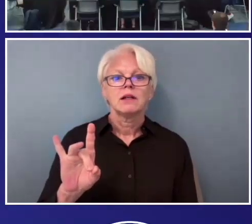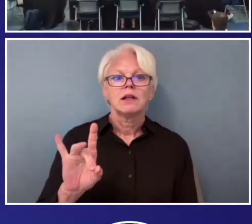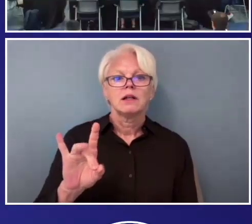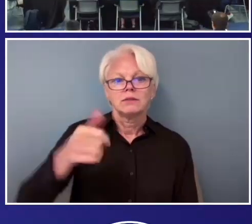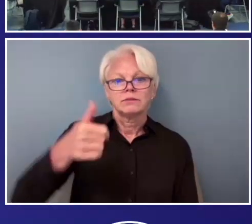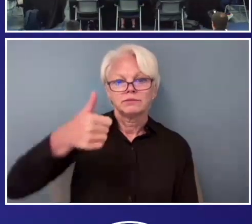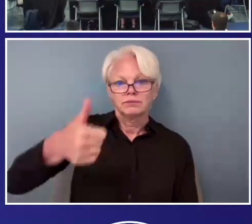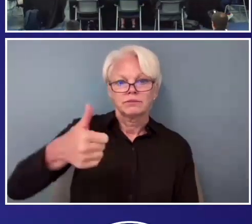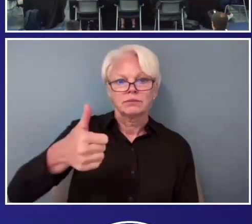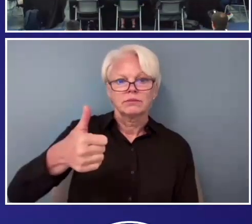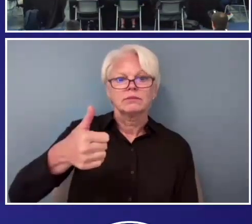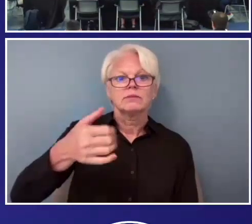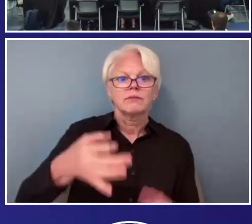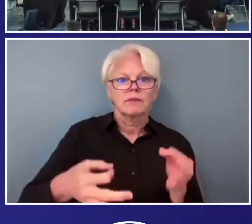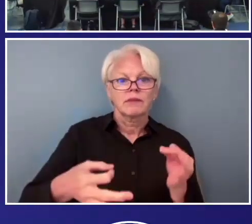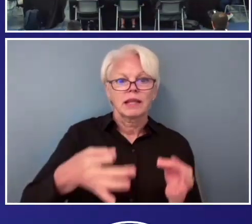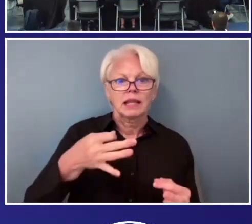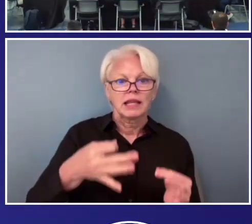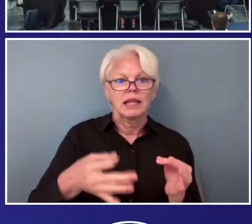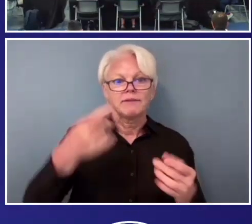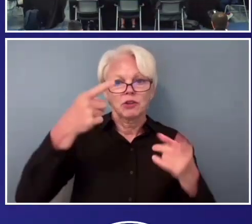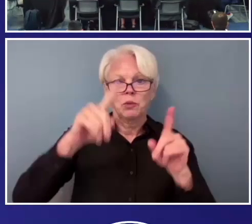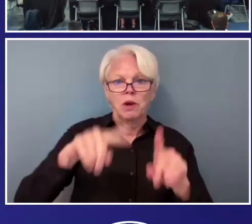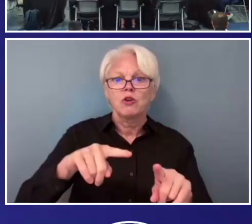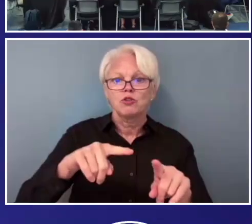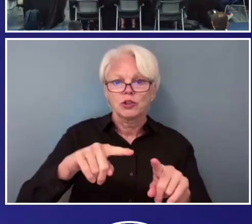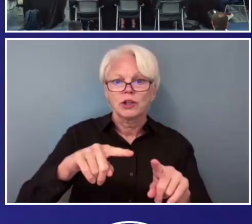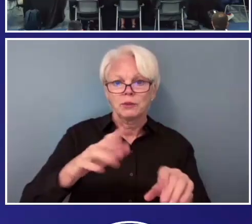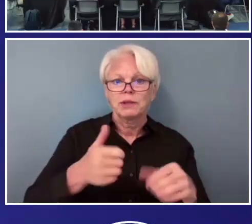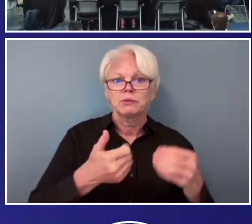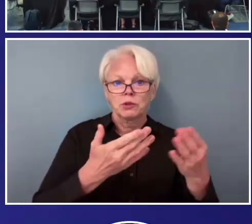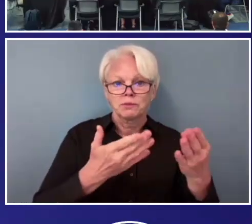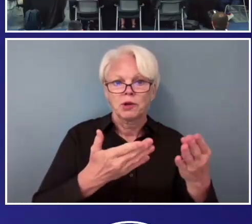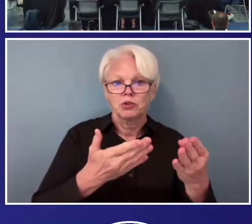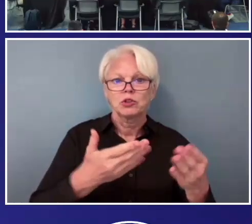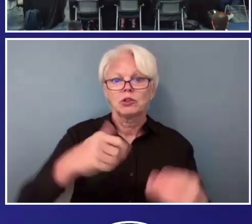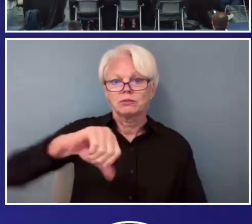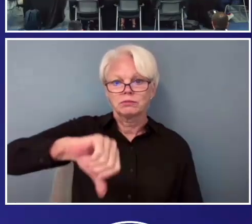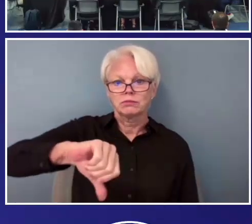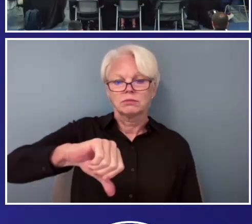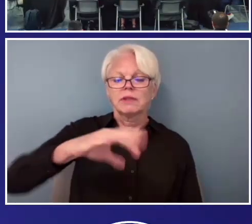if you agree with the proposal, thumbs down if you disagree with the